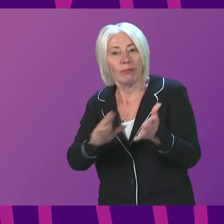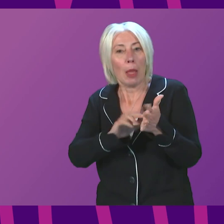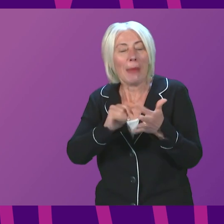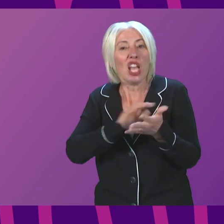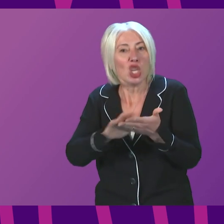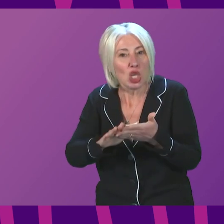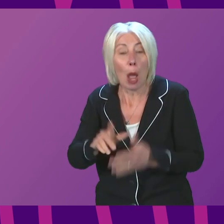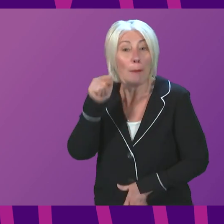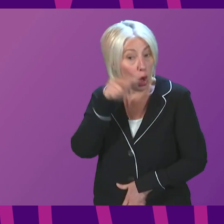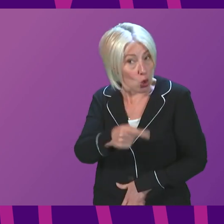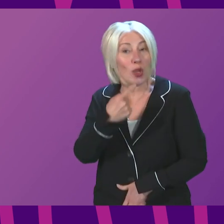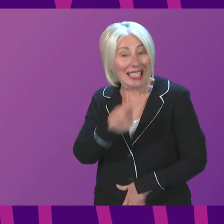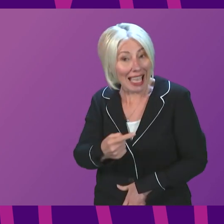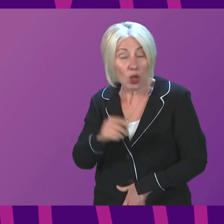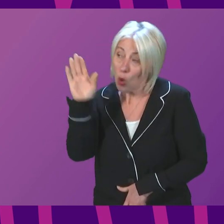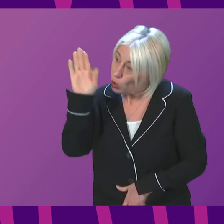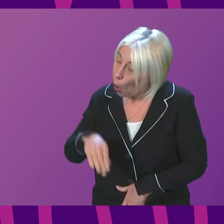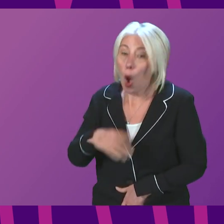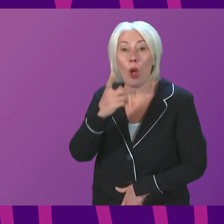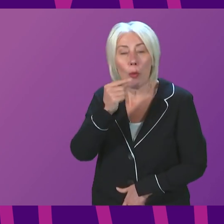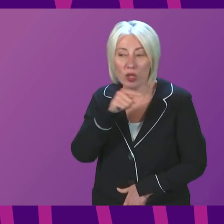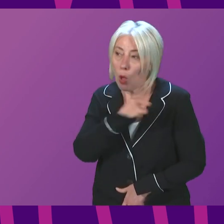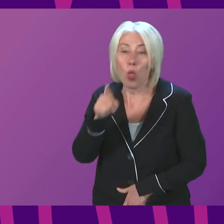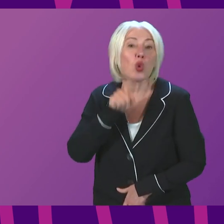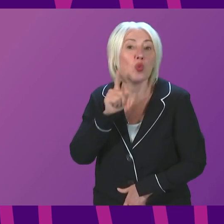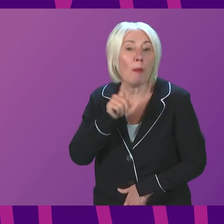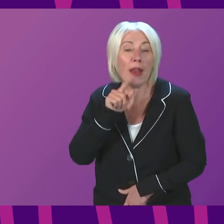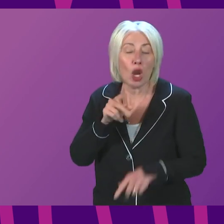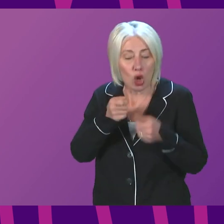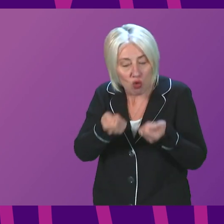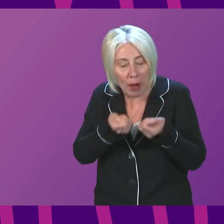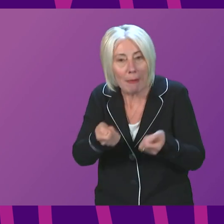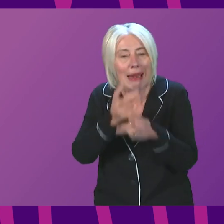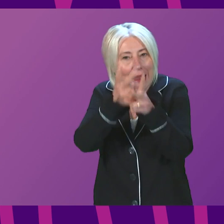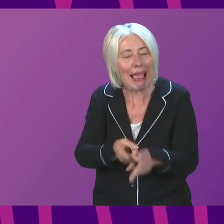“we will do everything possible to get these women the treatment and the care that they need.”